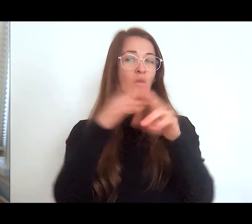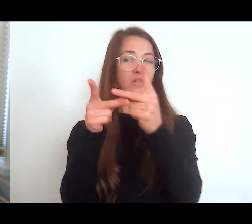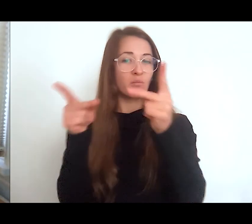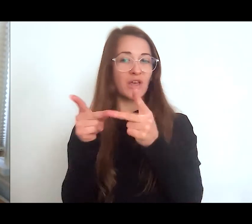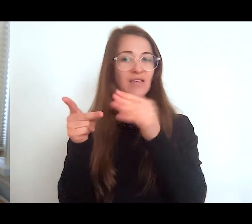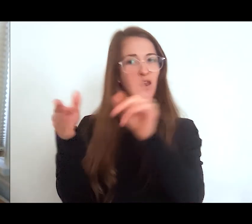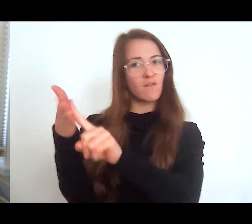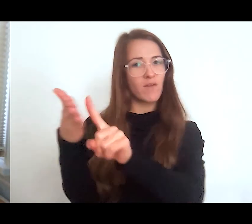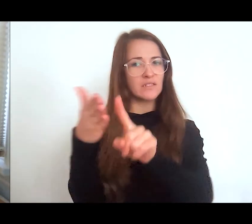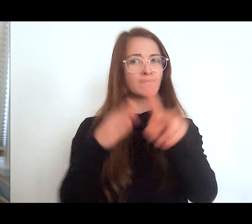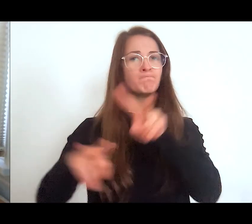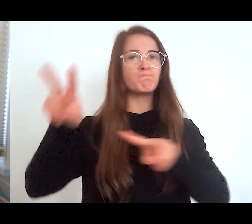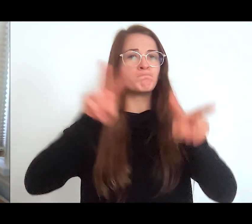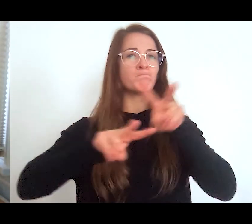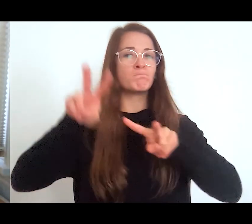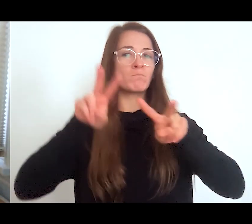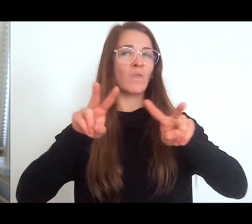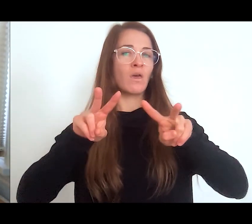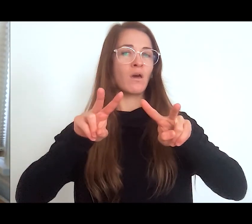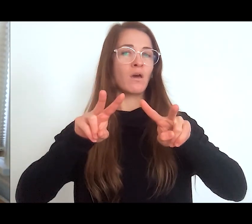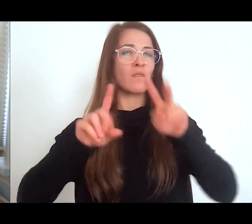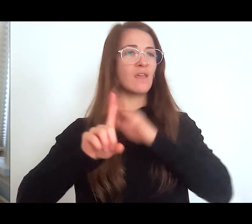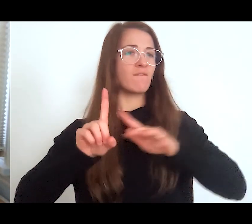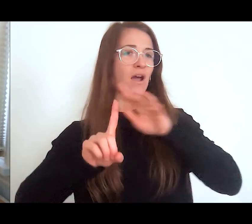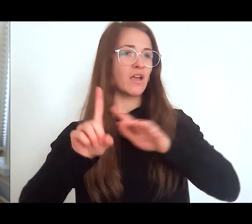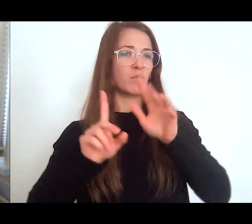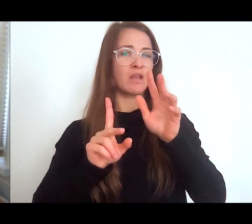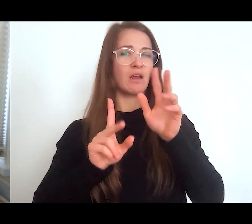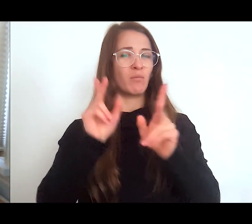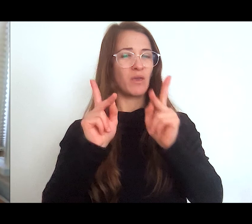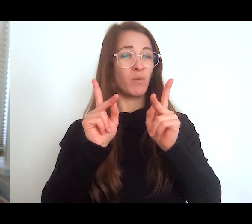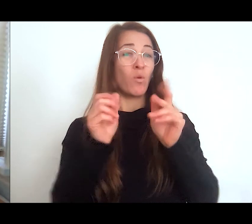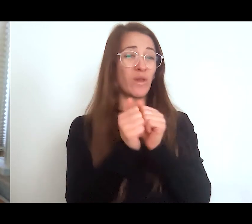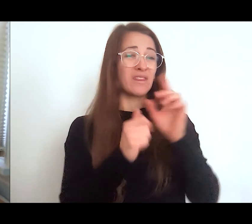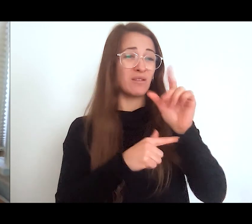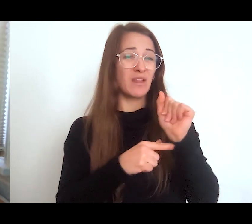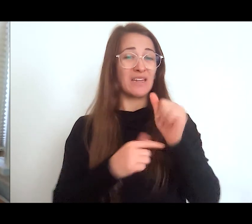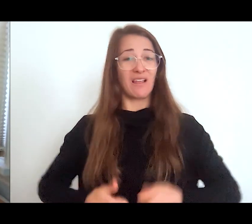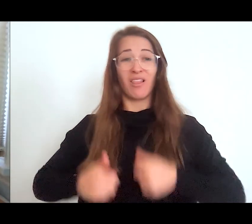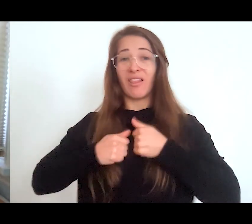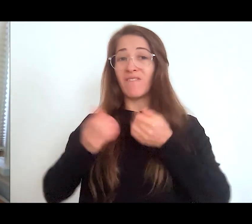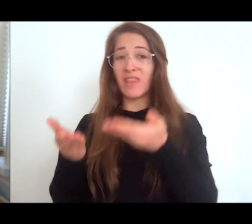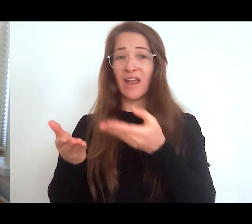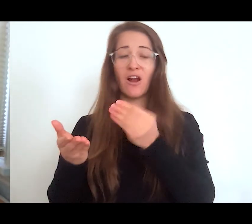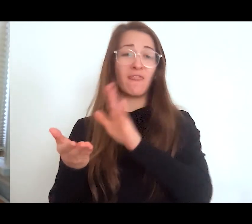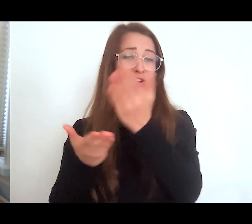FACILITIES. WE HAVE TO AUTHORITY TO GO INTO THOSE PLACES AND INVESTIGATE THE CONDITIONS THAT PEOPLE WITH DISABILITIES ARE BEING KEPT IN